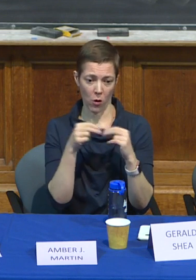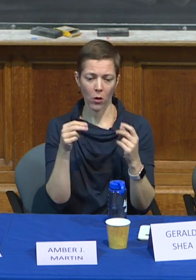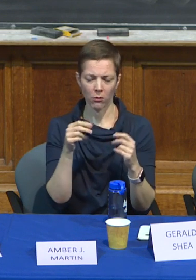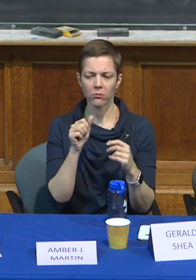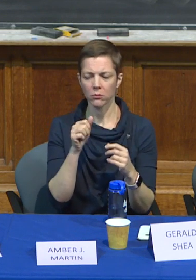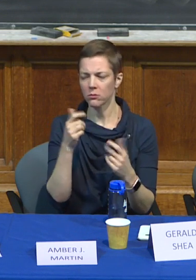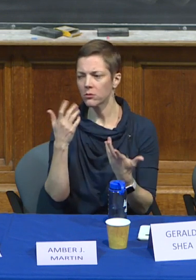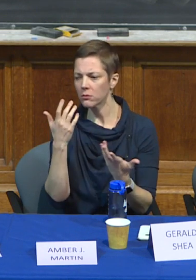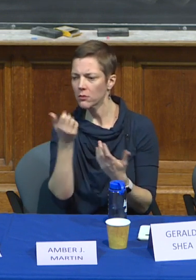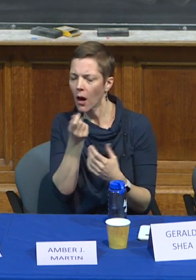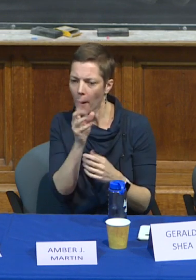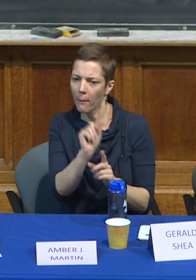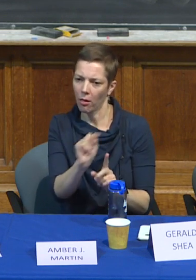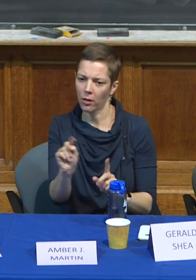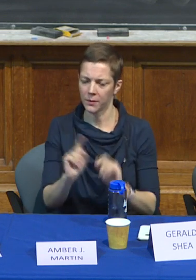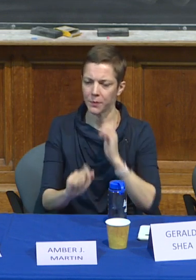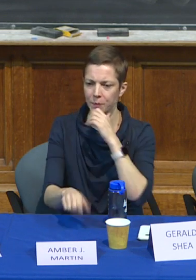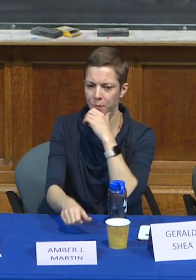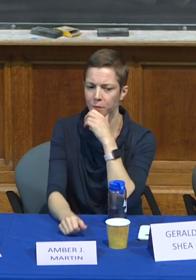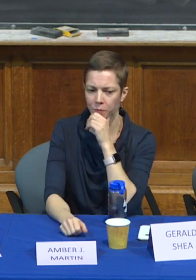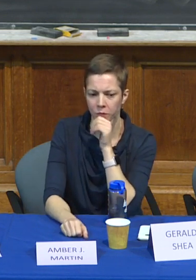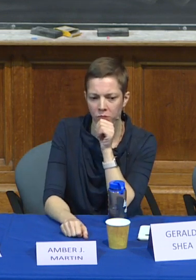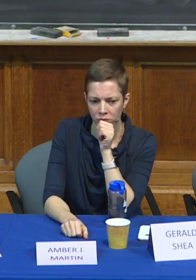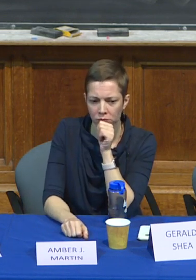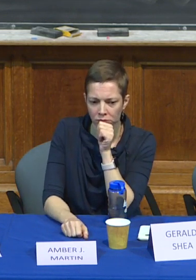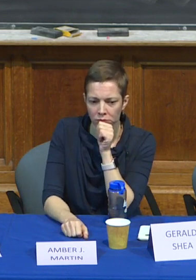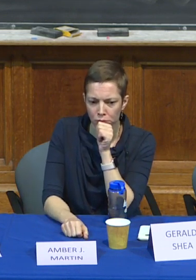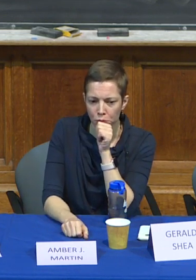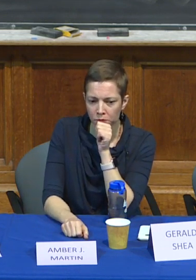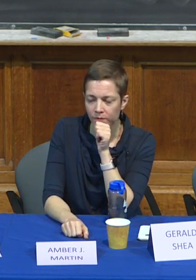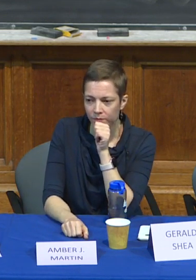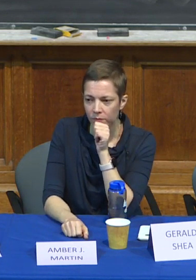In Nicaragua, I certainly don't know of many but a couple, yes.